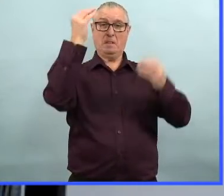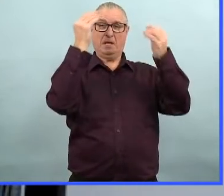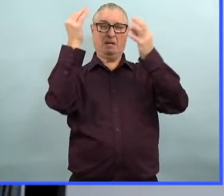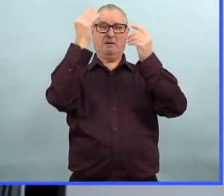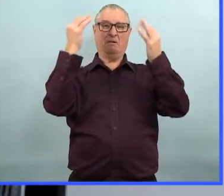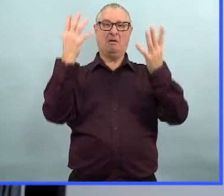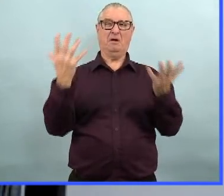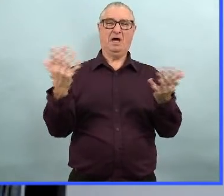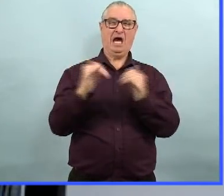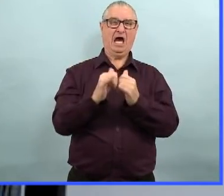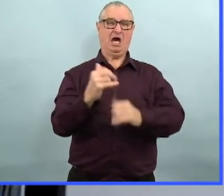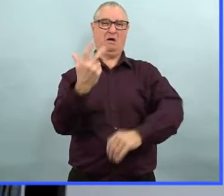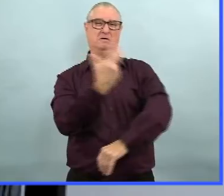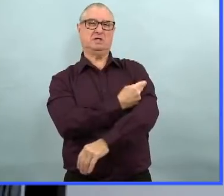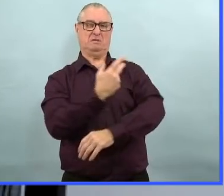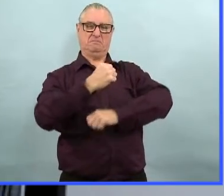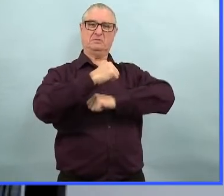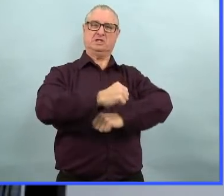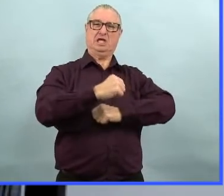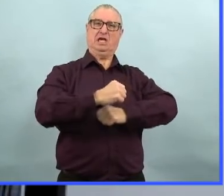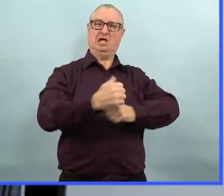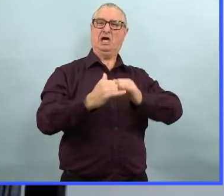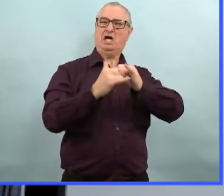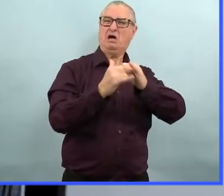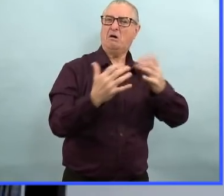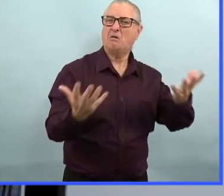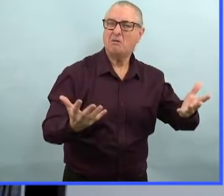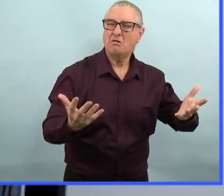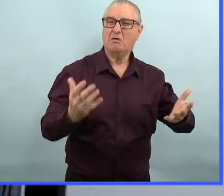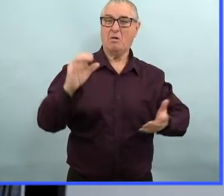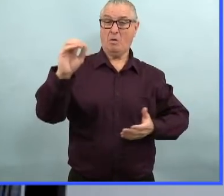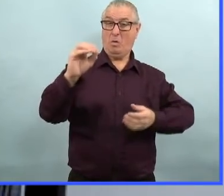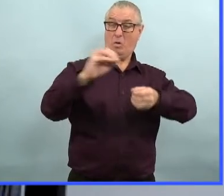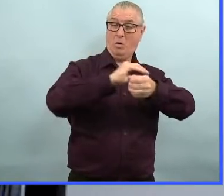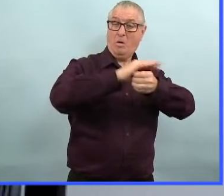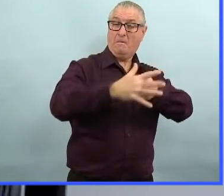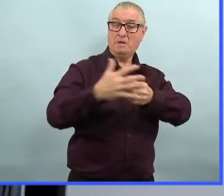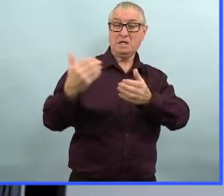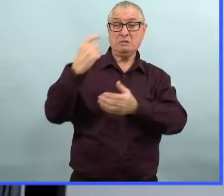coronavirus variants such as omicron which is now the dominant strain we're seeing in manitoba